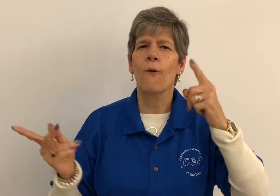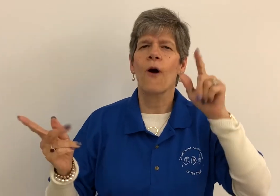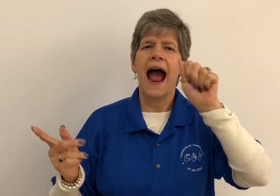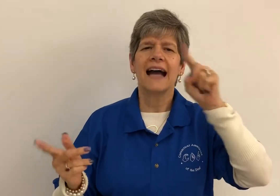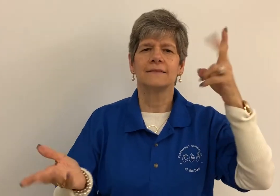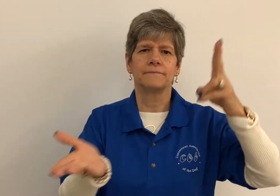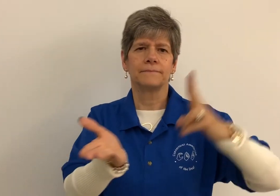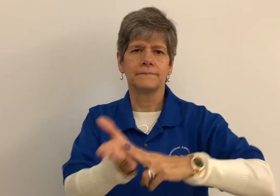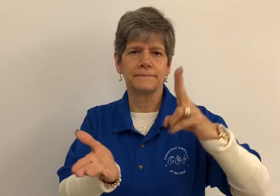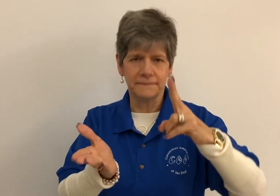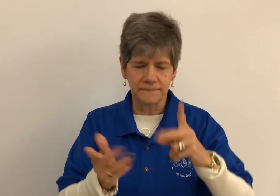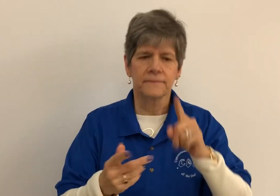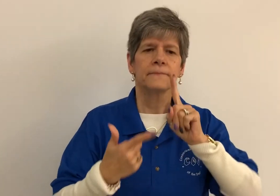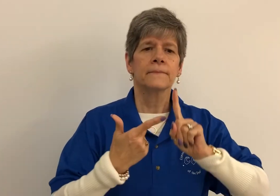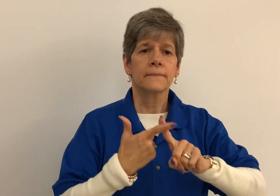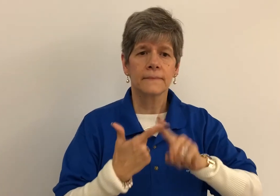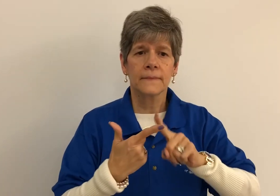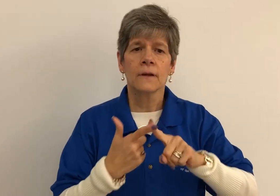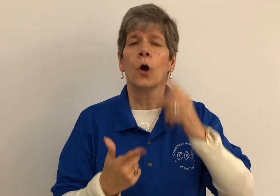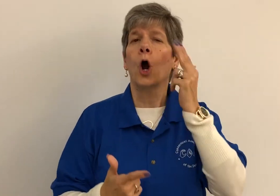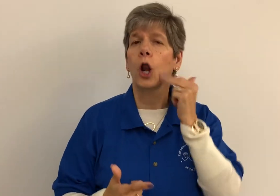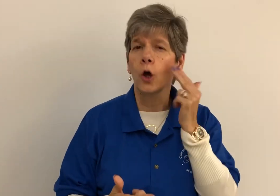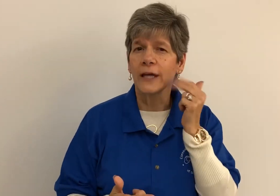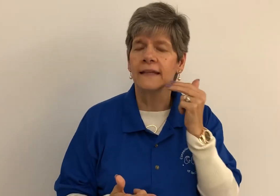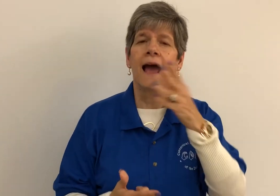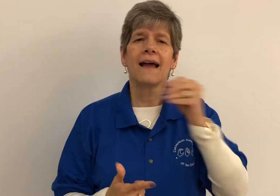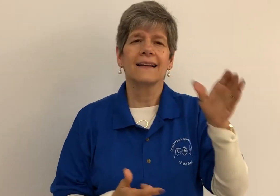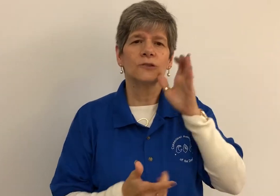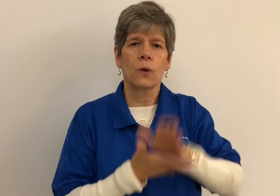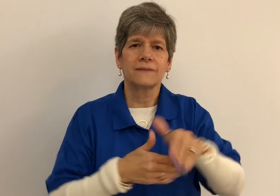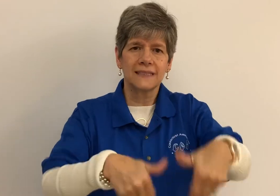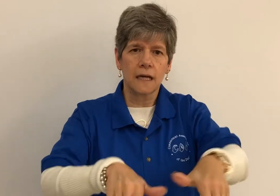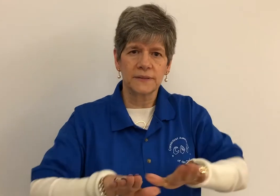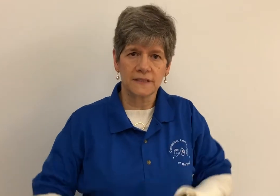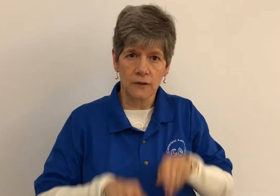the American School for the Deaf (ASD); the burial site for Laurent Clerc and his wife;